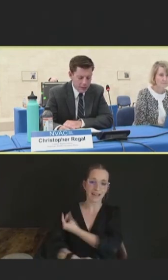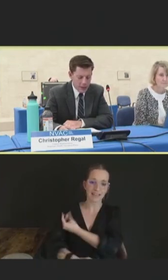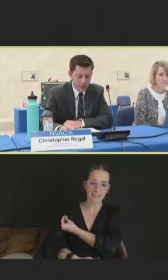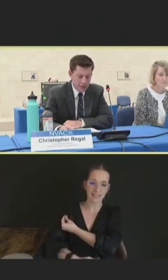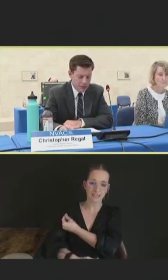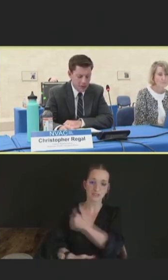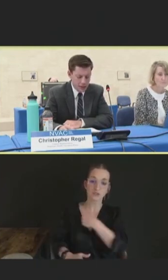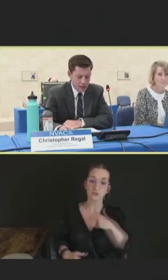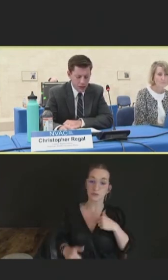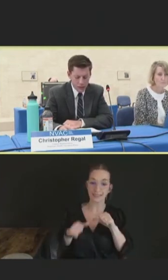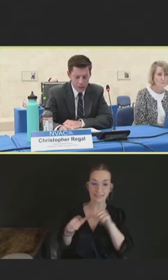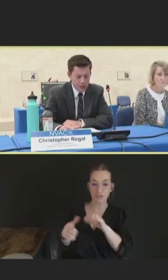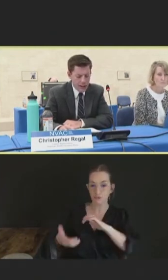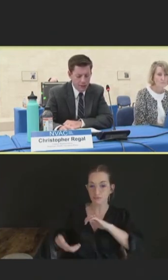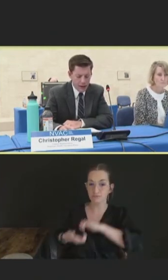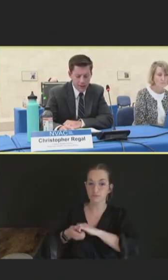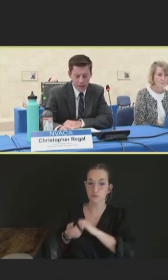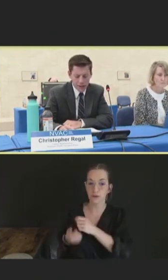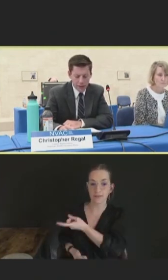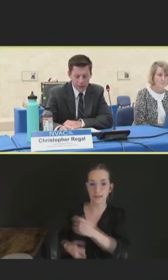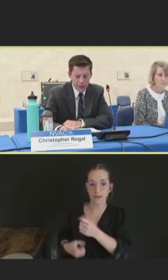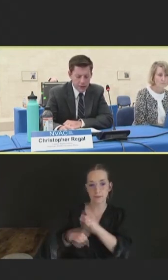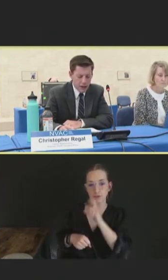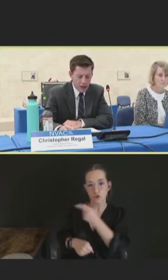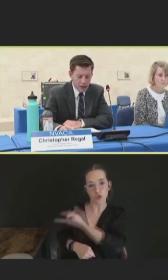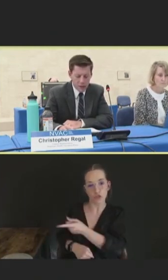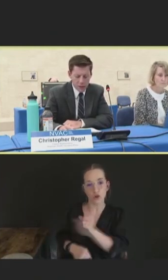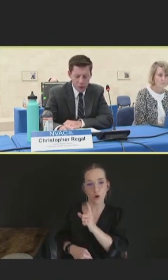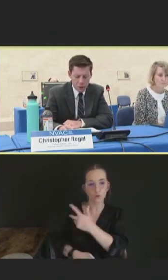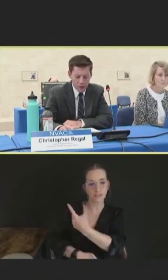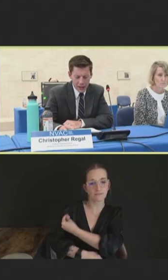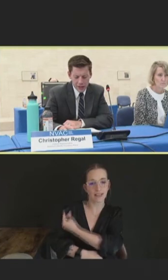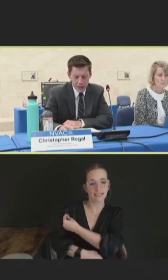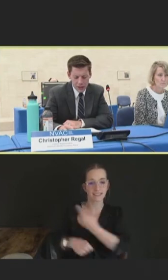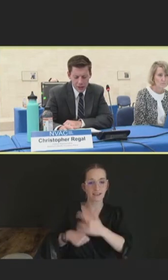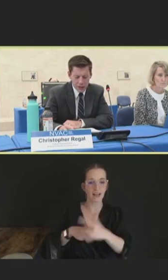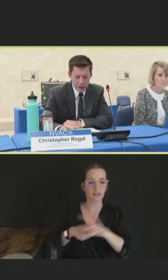in a facilitated larger scale vaccination events including mobile vaccination units